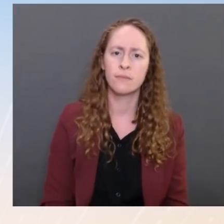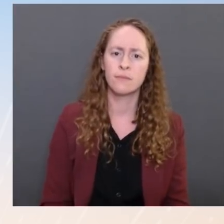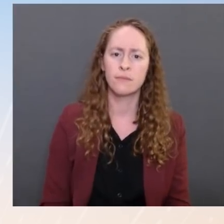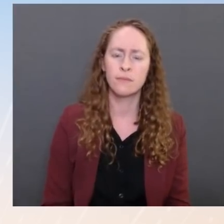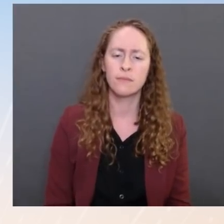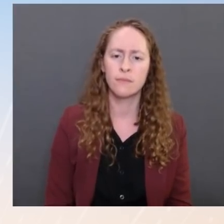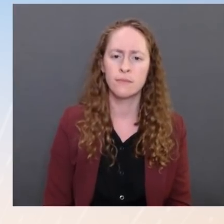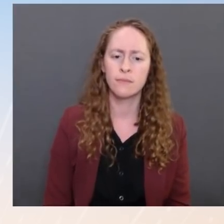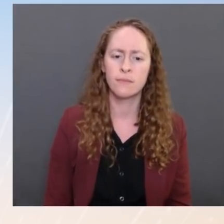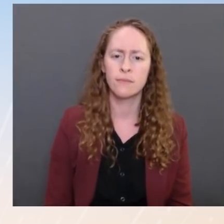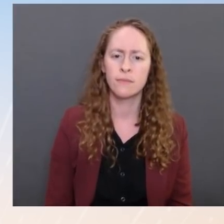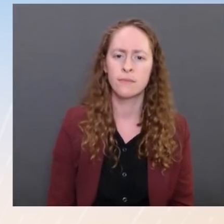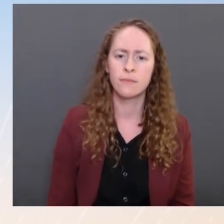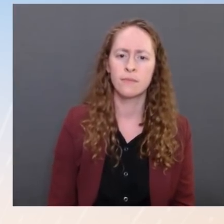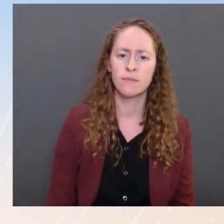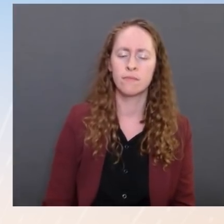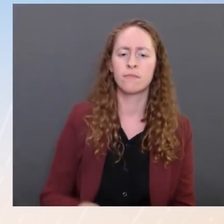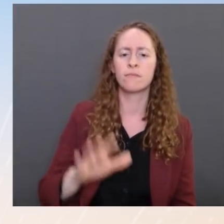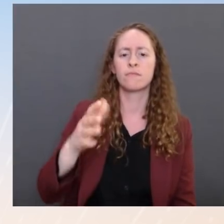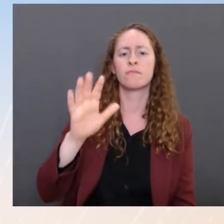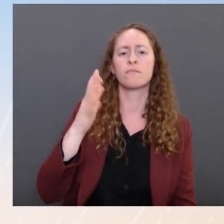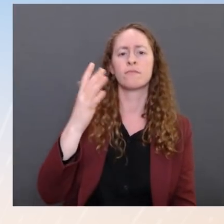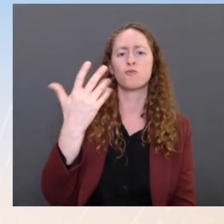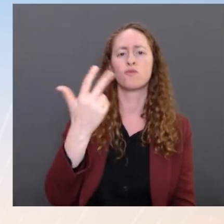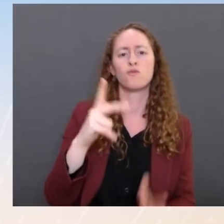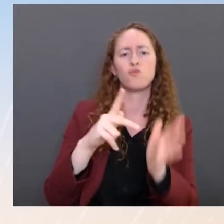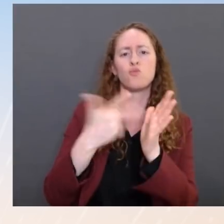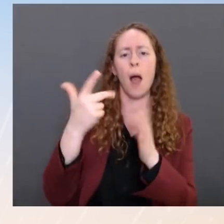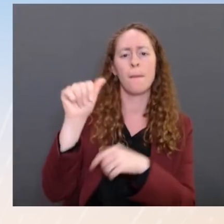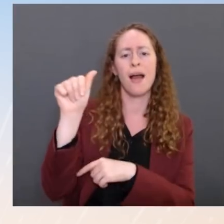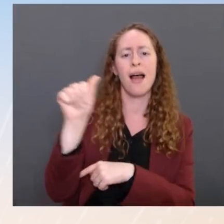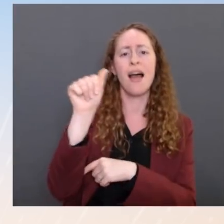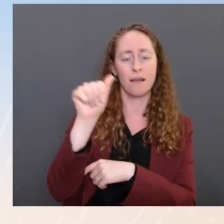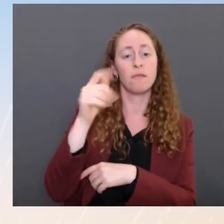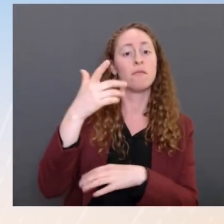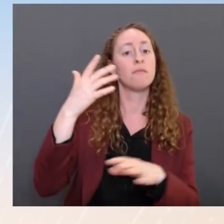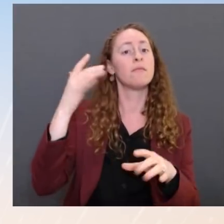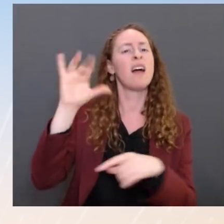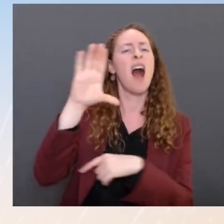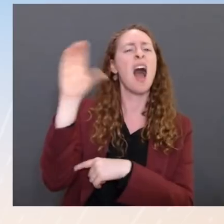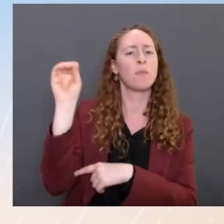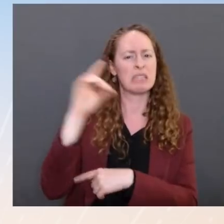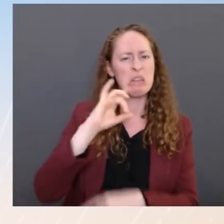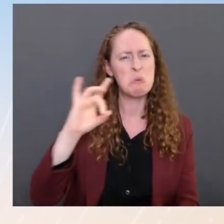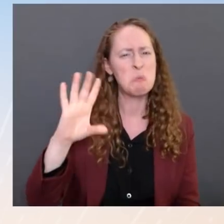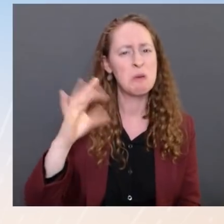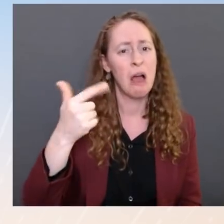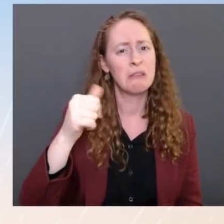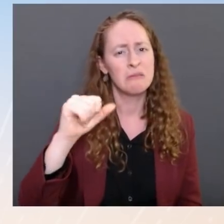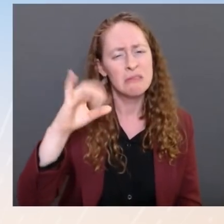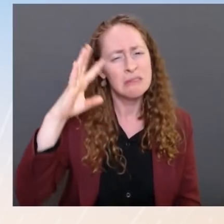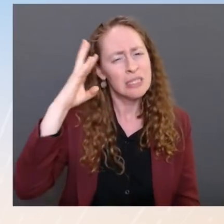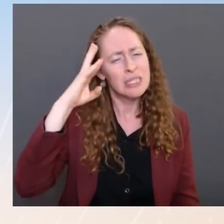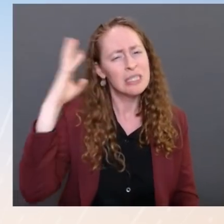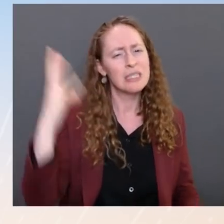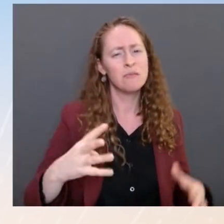but Americans are also seeing news about oil leases and auctions not going forward. What was the administration's thinking